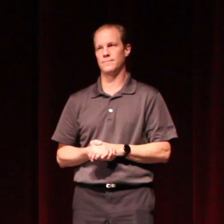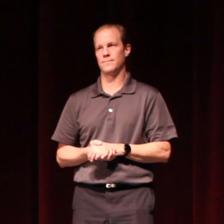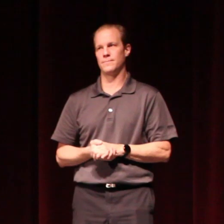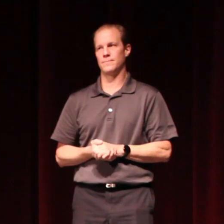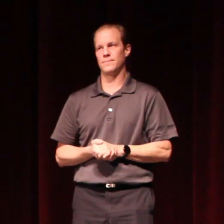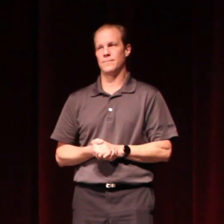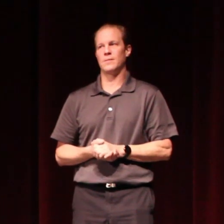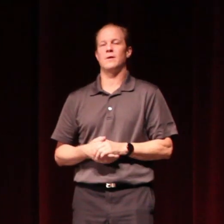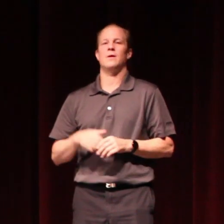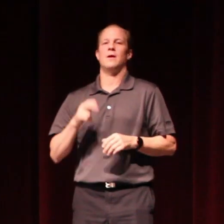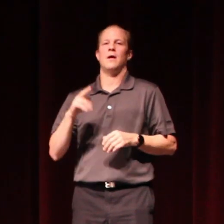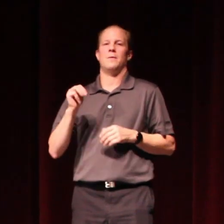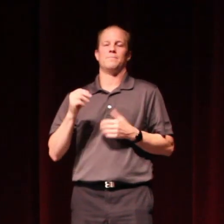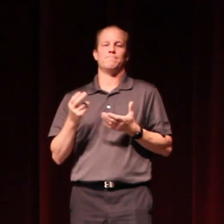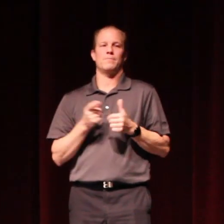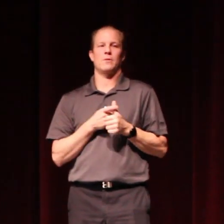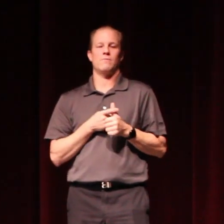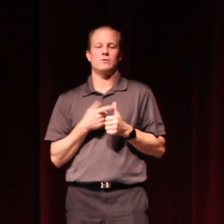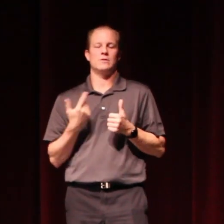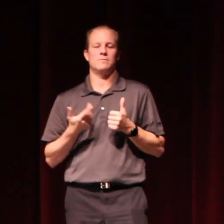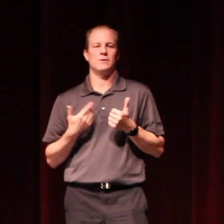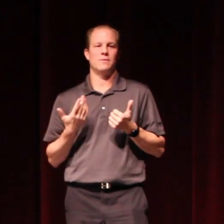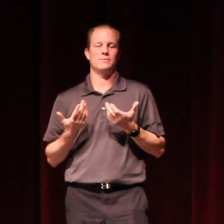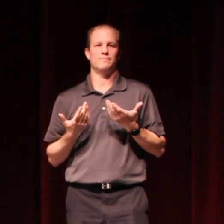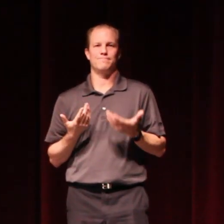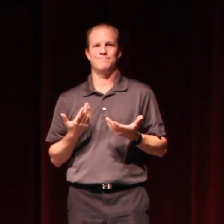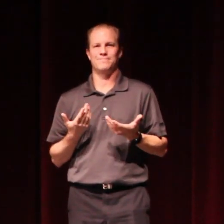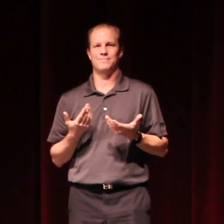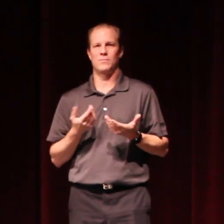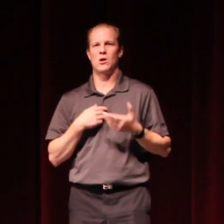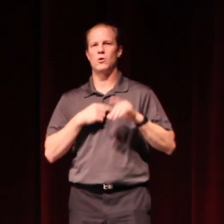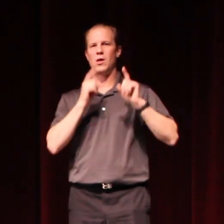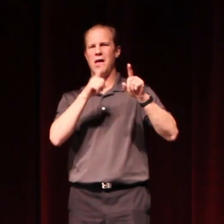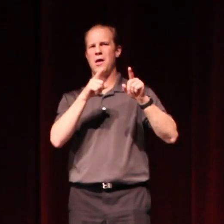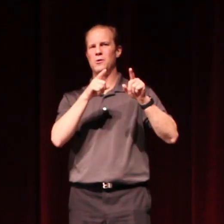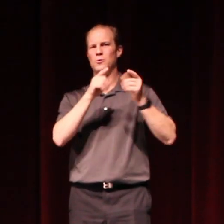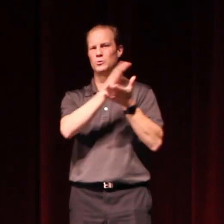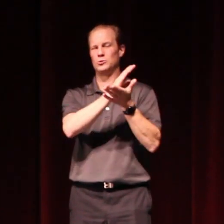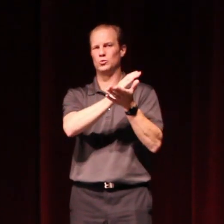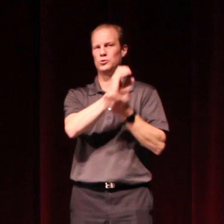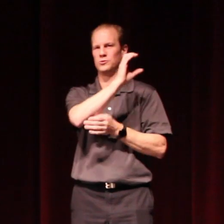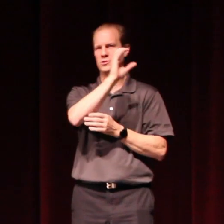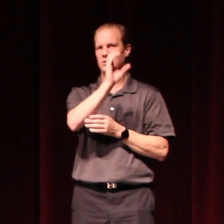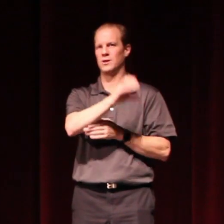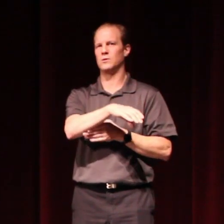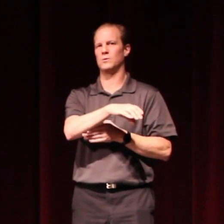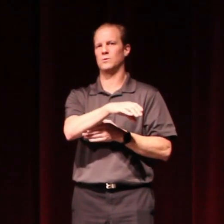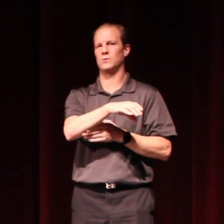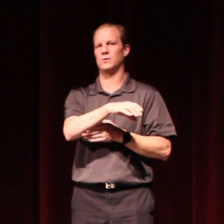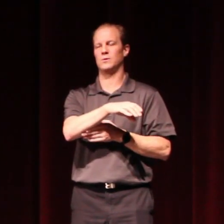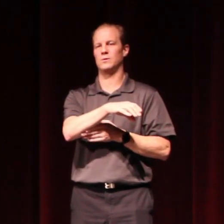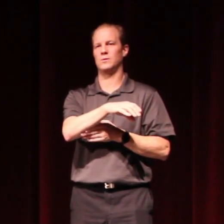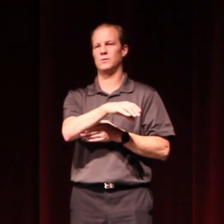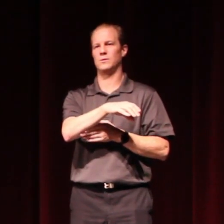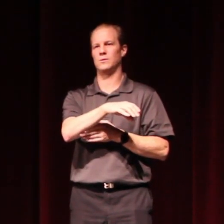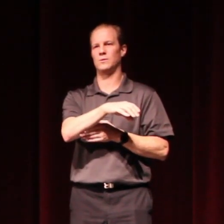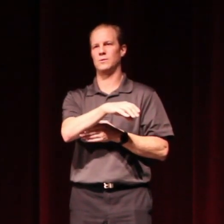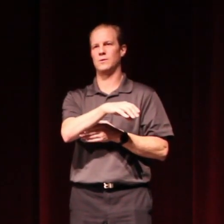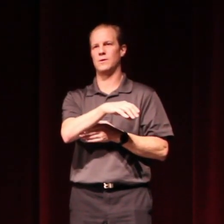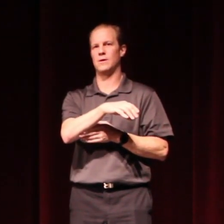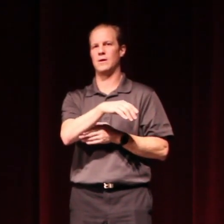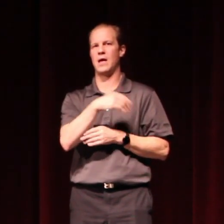First I was a- I went to school in Chicago, and, there was a brand new curriculum that